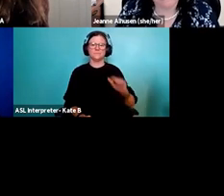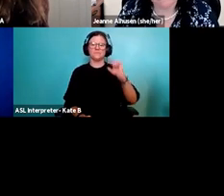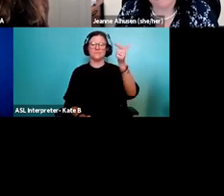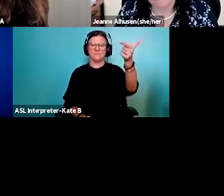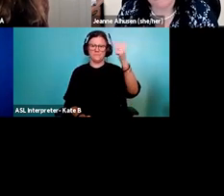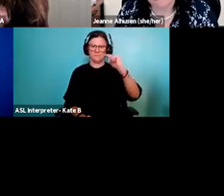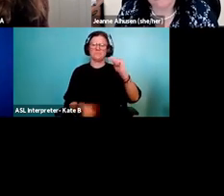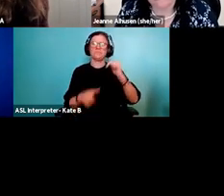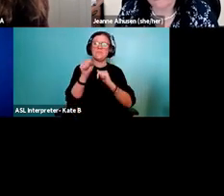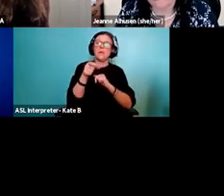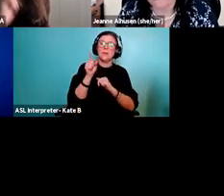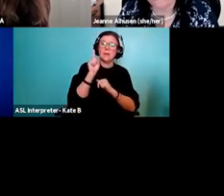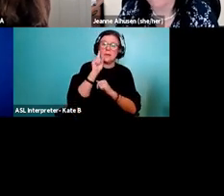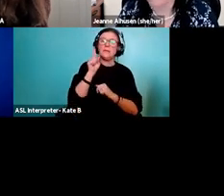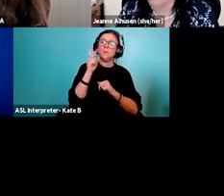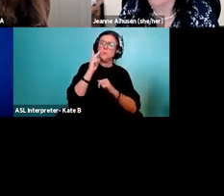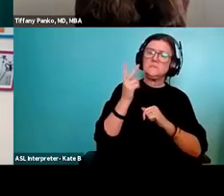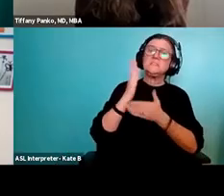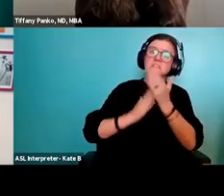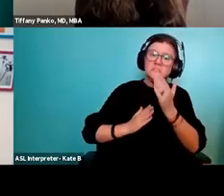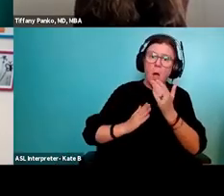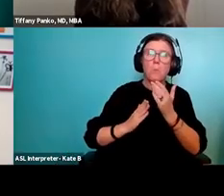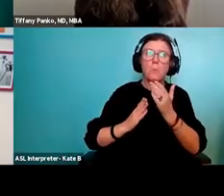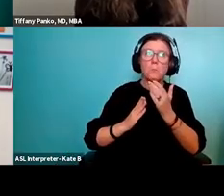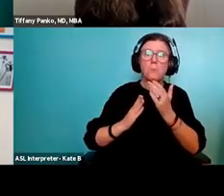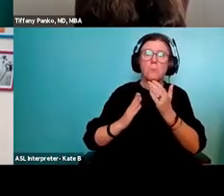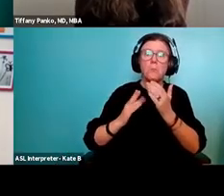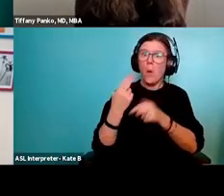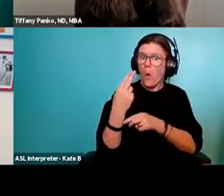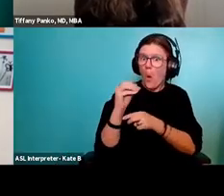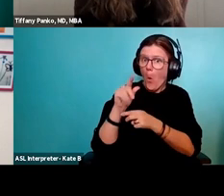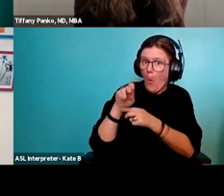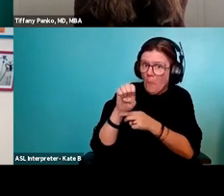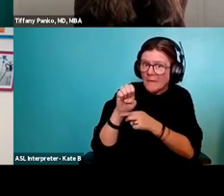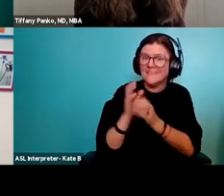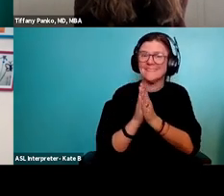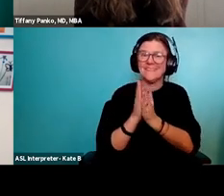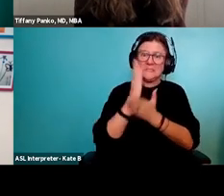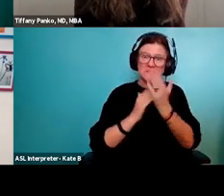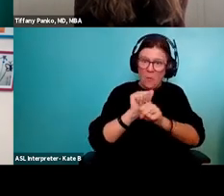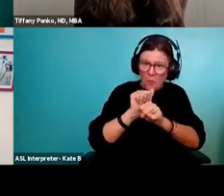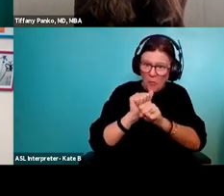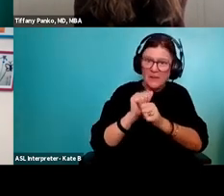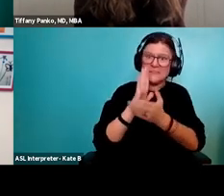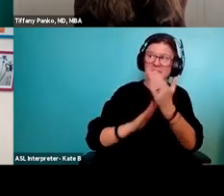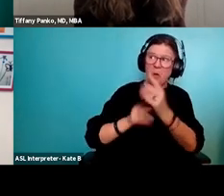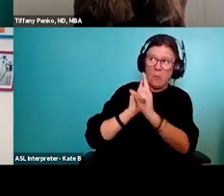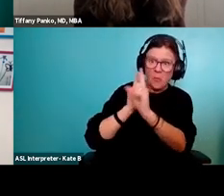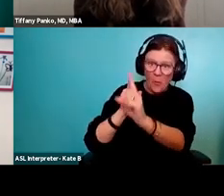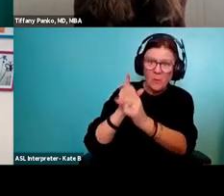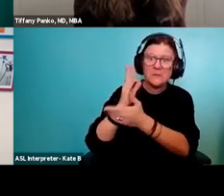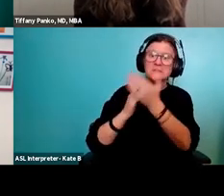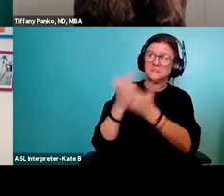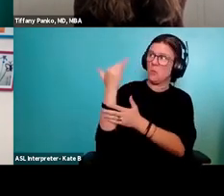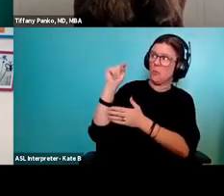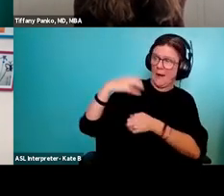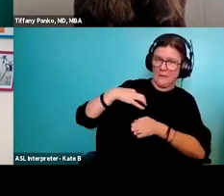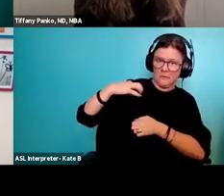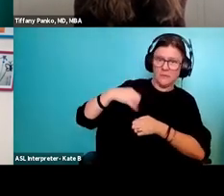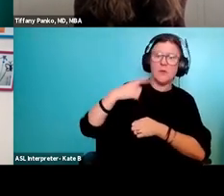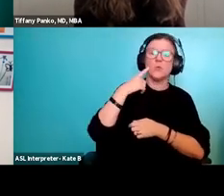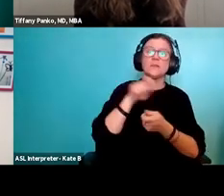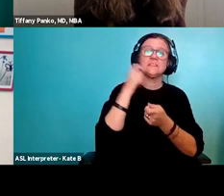on, there are some hopeful ongoing efforts with the health services listserv for students